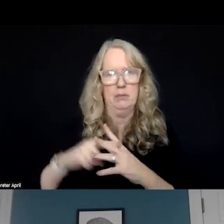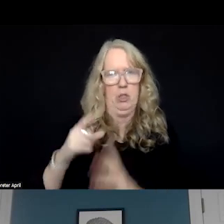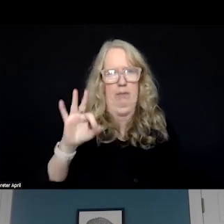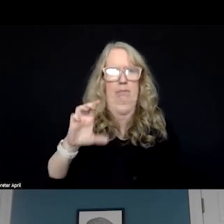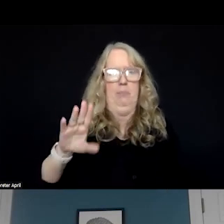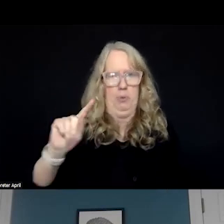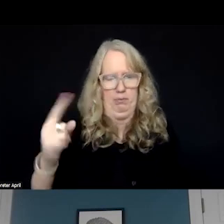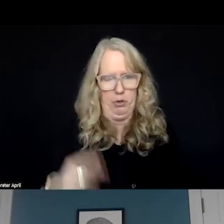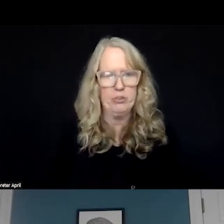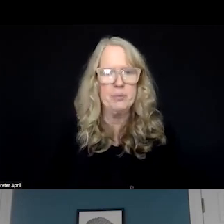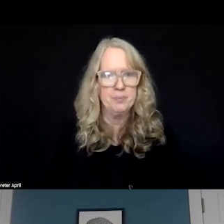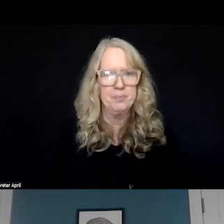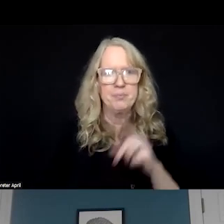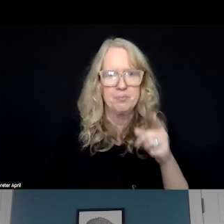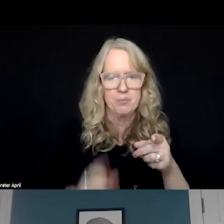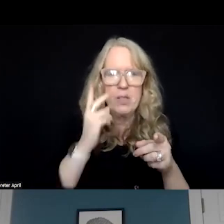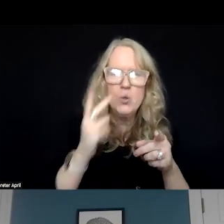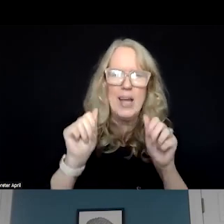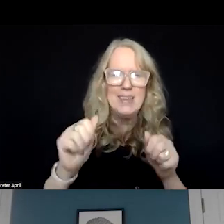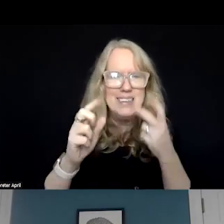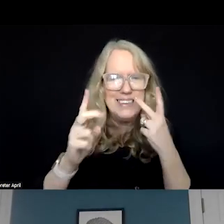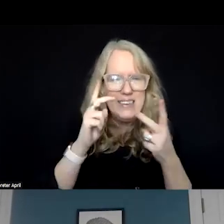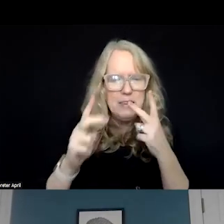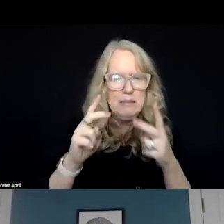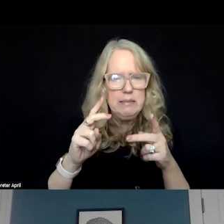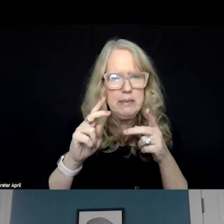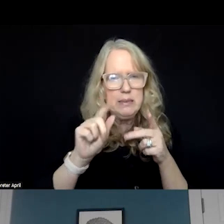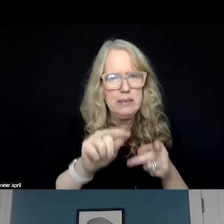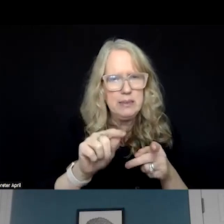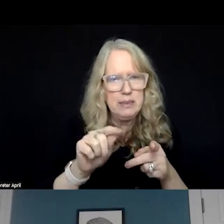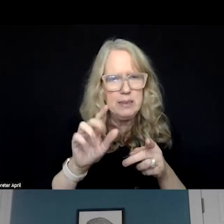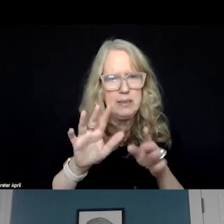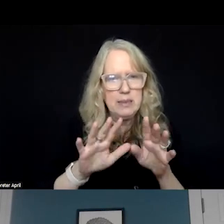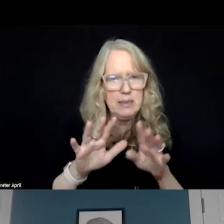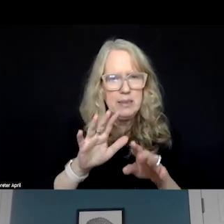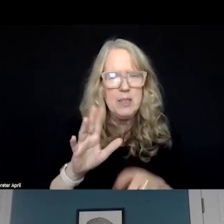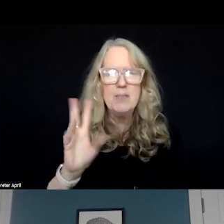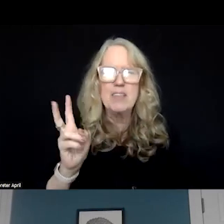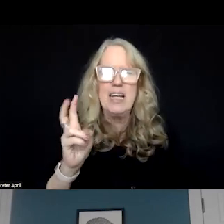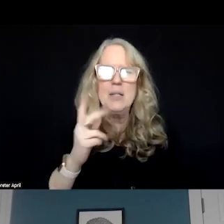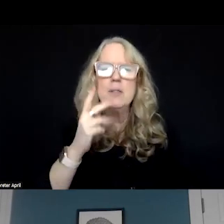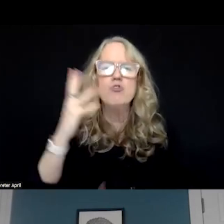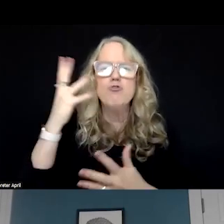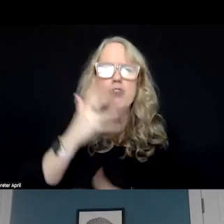YOU CAN SEE US IN THE PEACHY, DARKER REDDISH